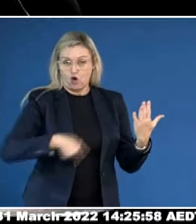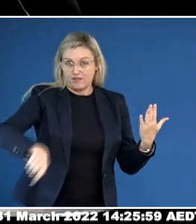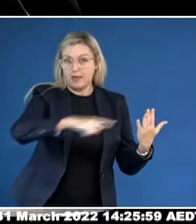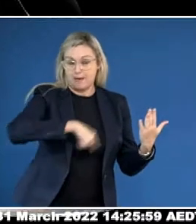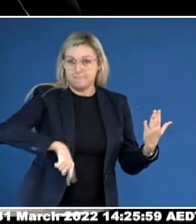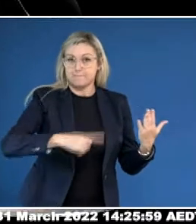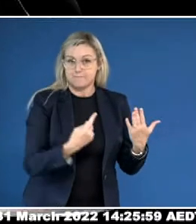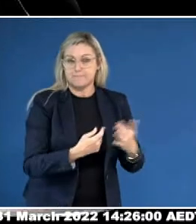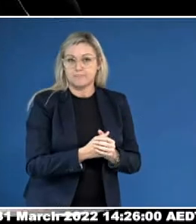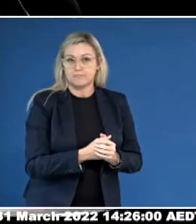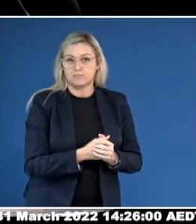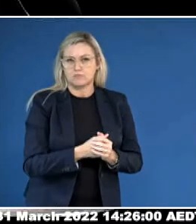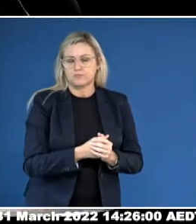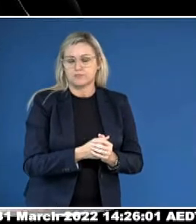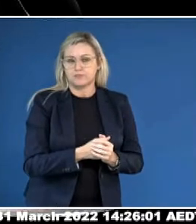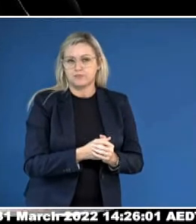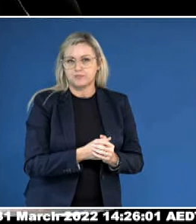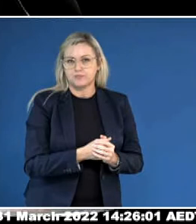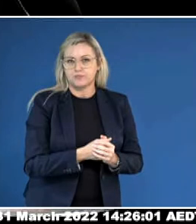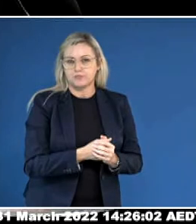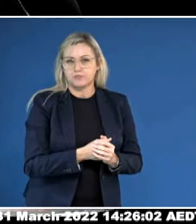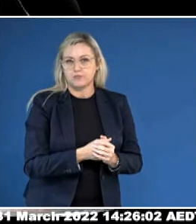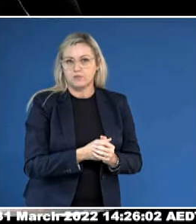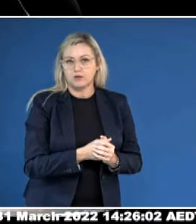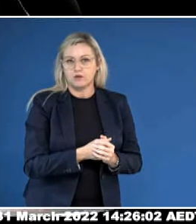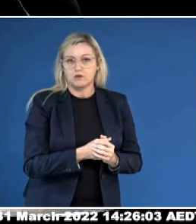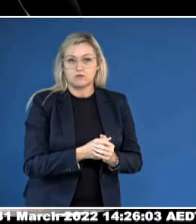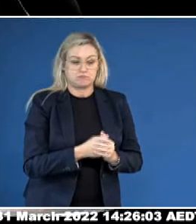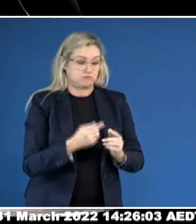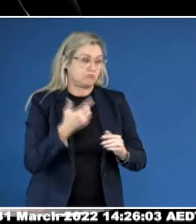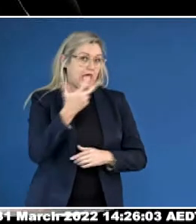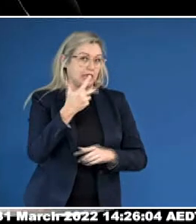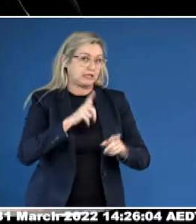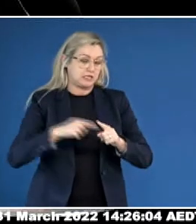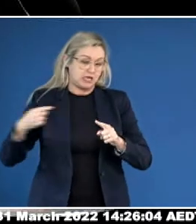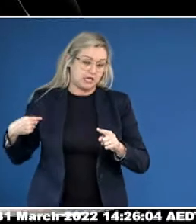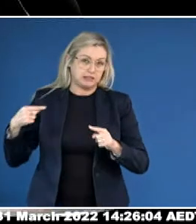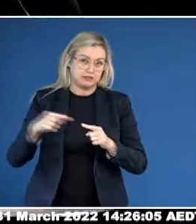treaties that we are a signatory to, for the last 18 years have made very clear and